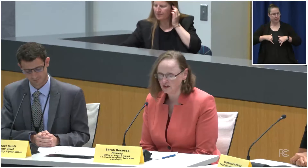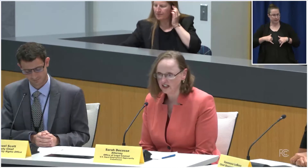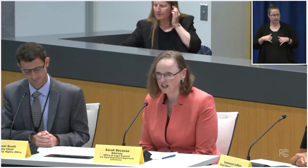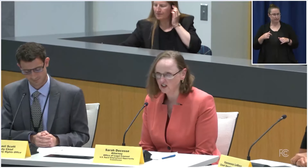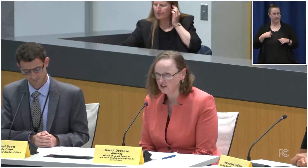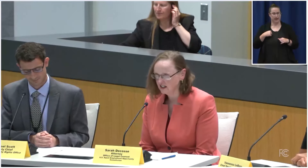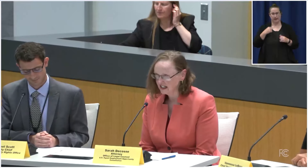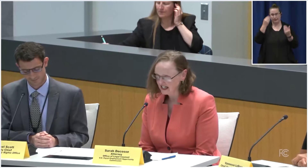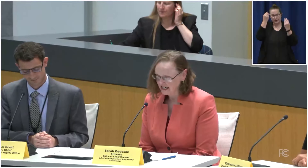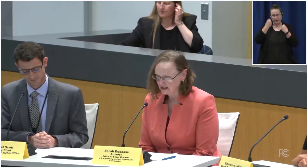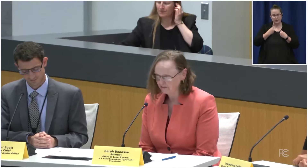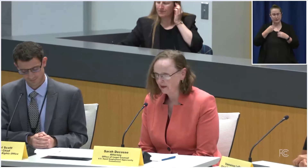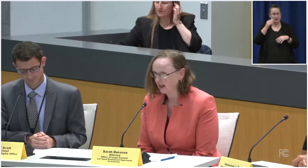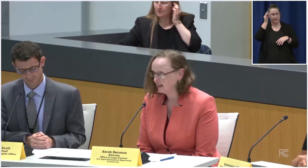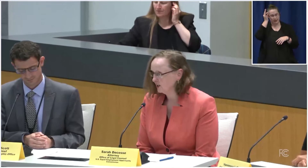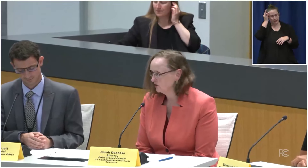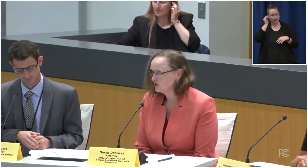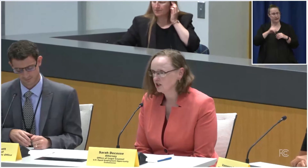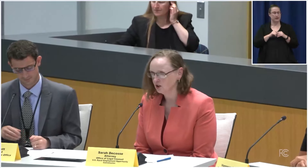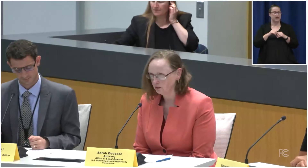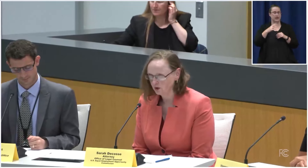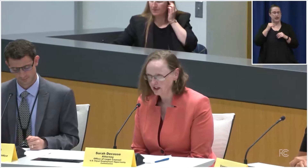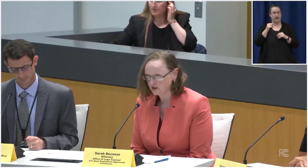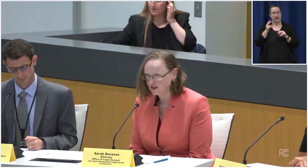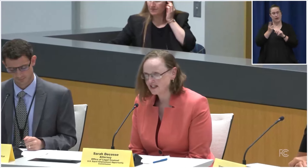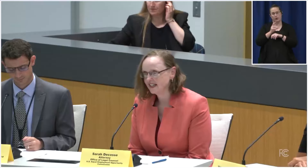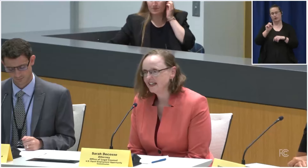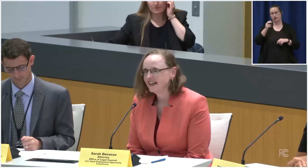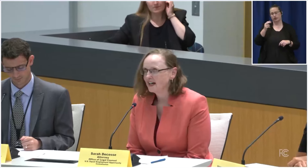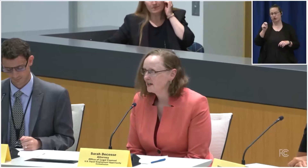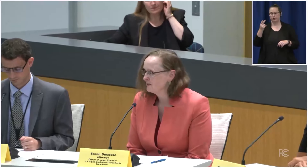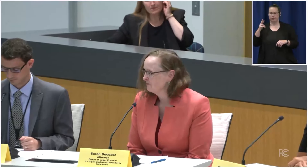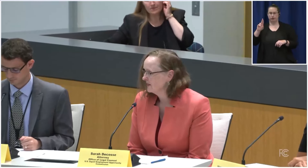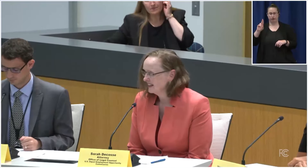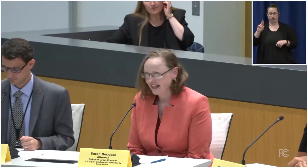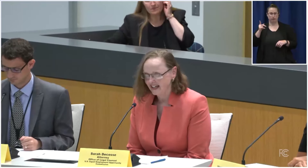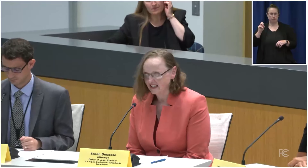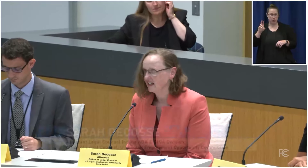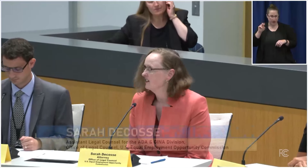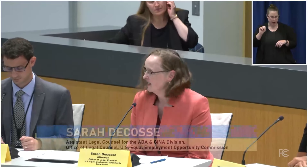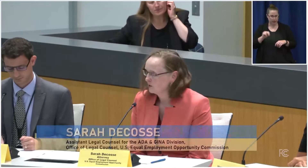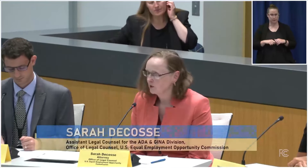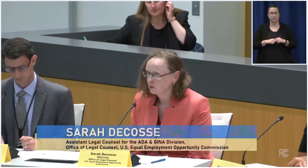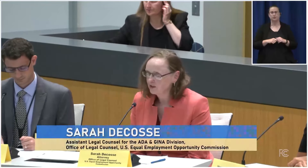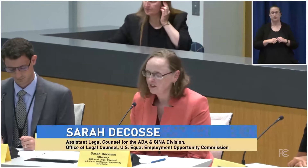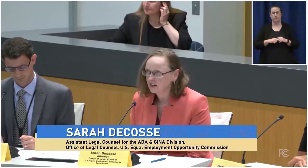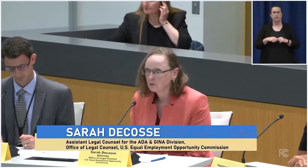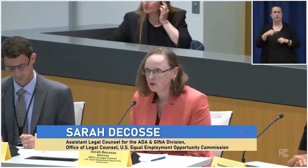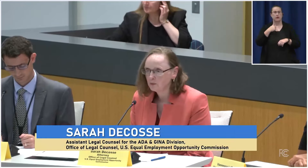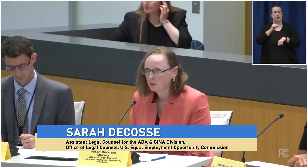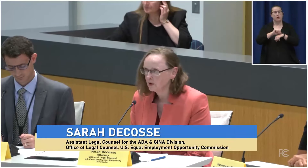MEETING. AND I AM A WHITE WOMAN. I'M WEARING A PEACH-COLORED JACKET.